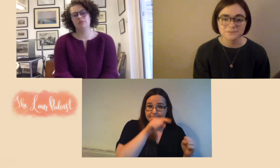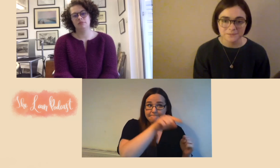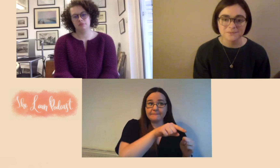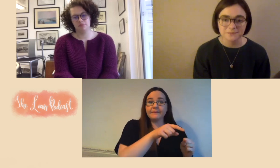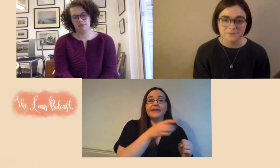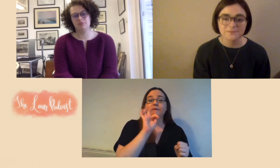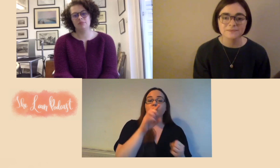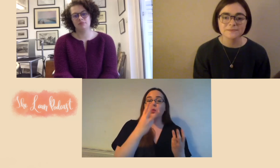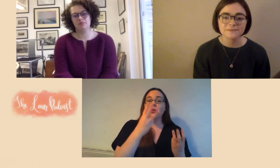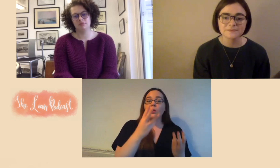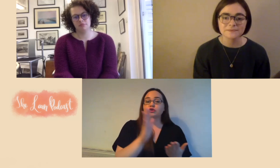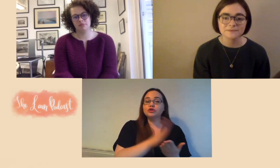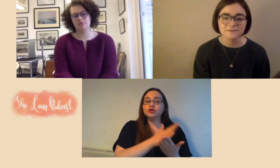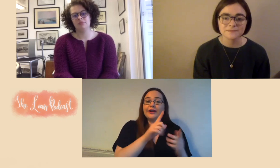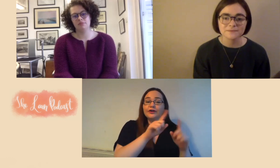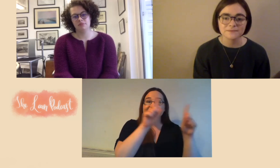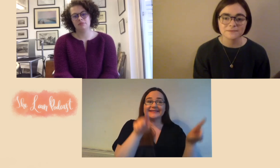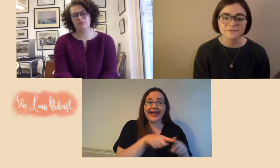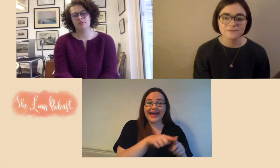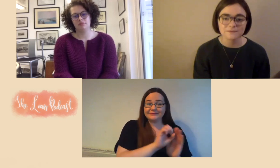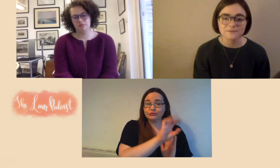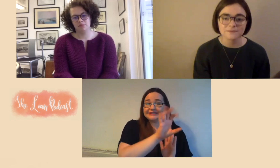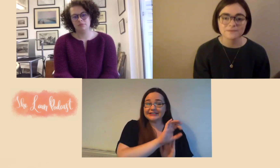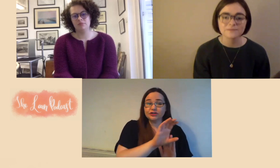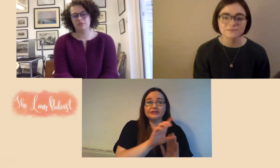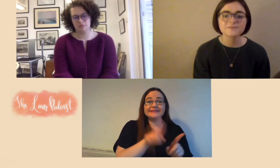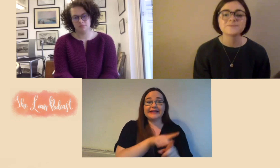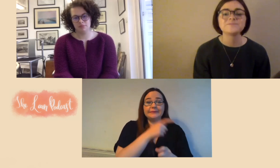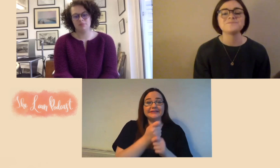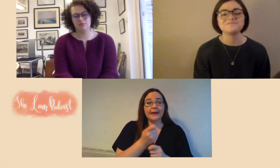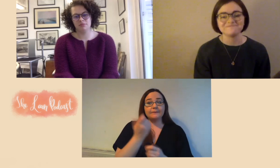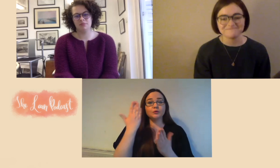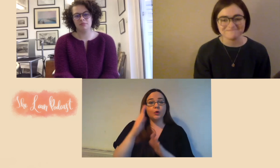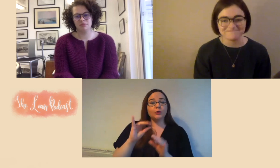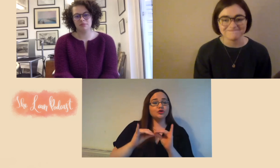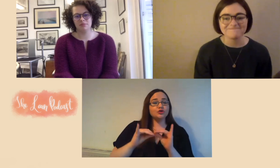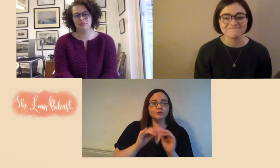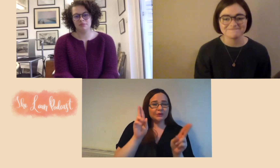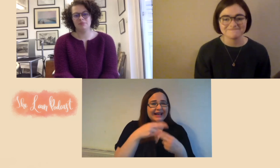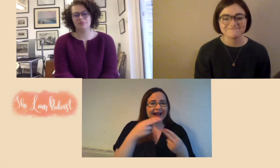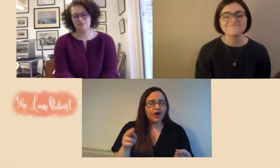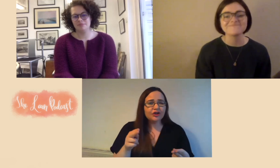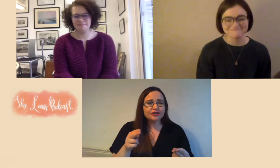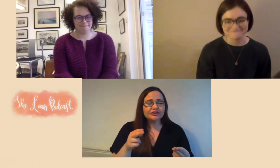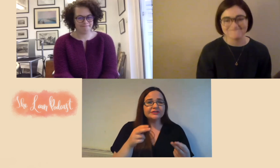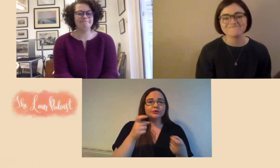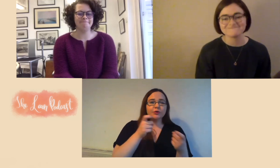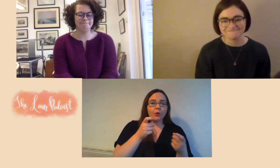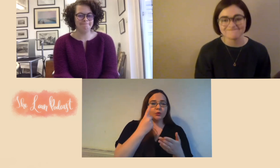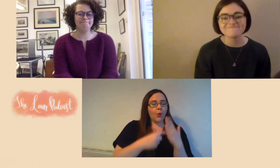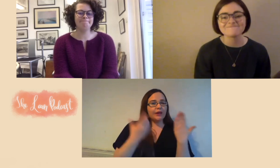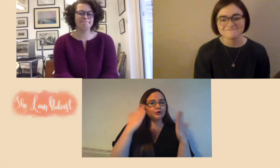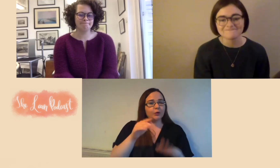that your platform is accessible, if you're using Zoom. Especially if you using the webinar function on Zoom.